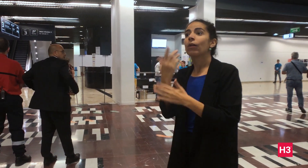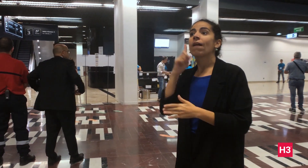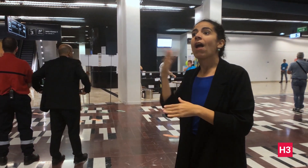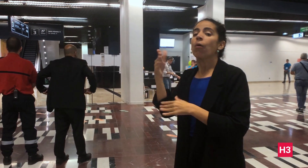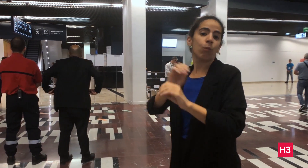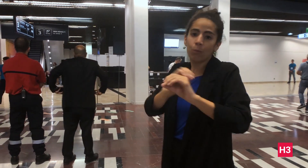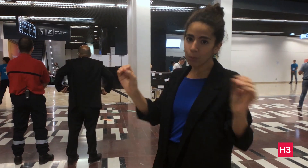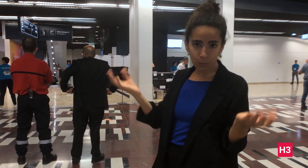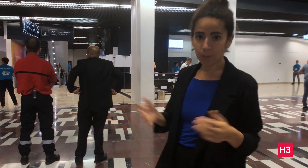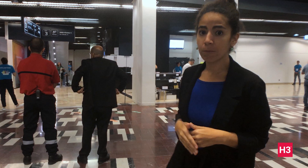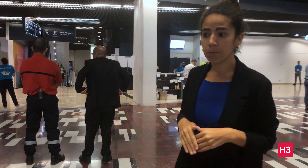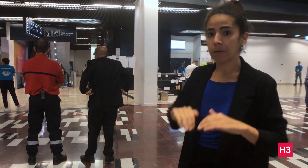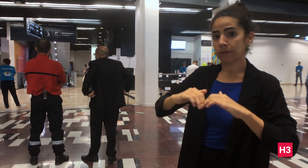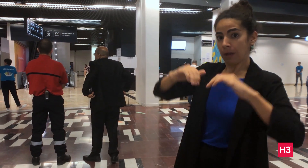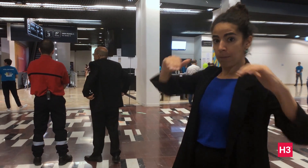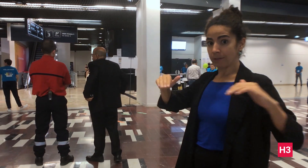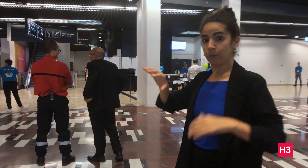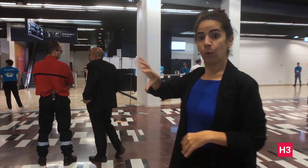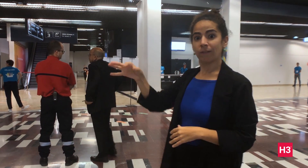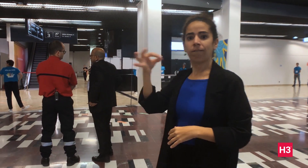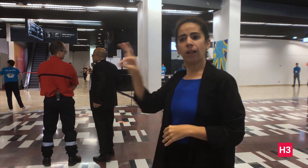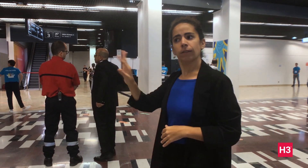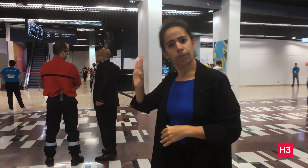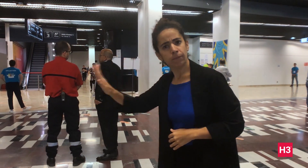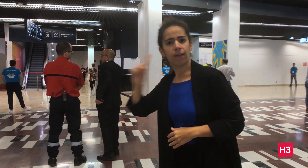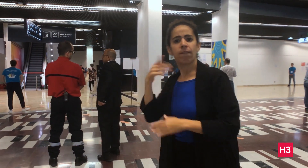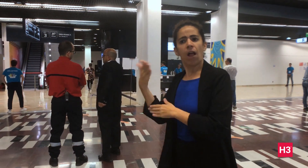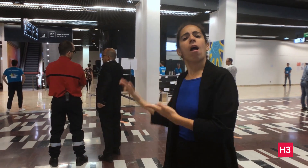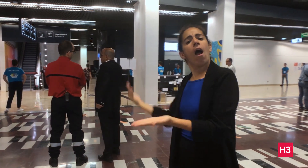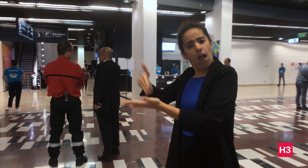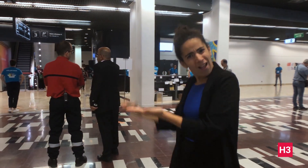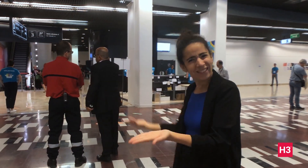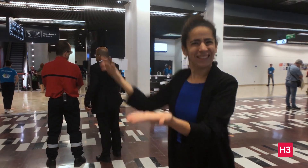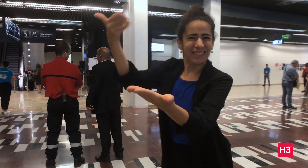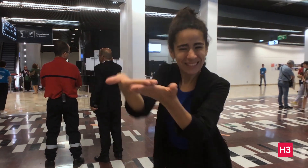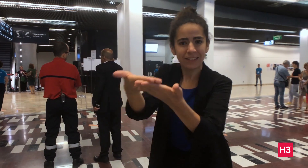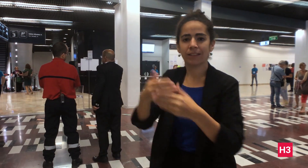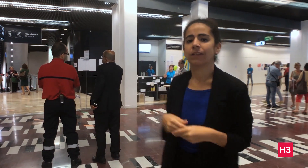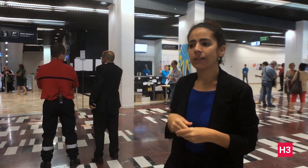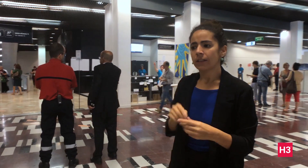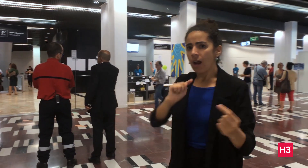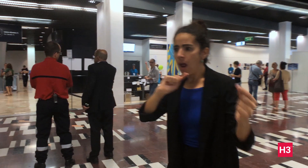so no Deaf Flag was decided on. France then brought up their own flag design.